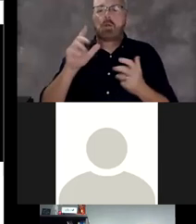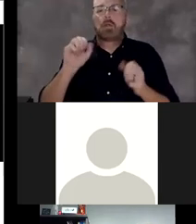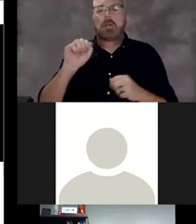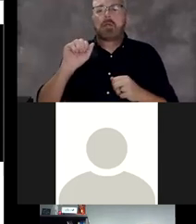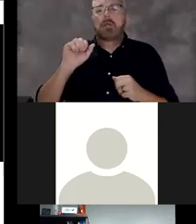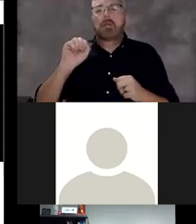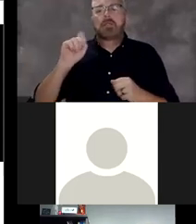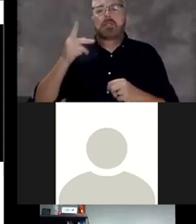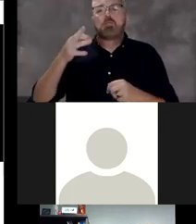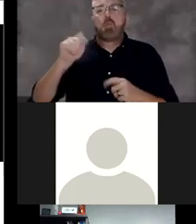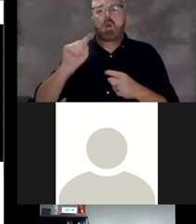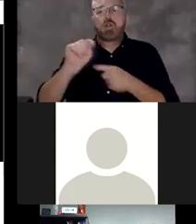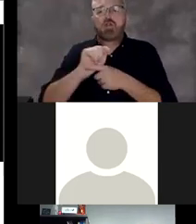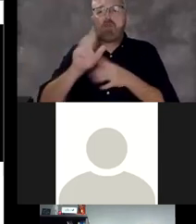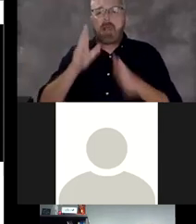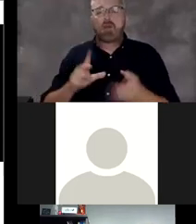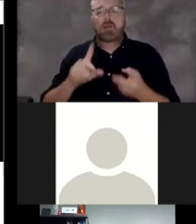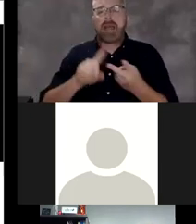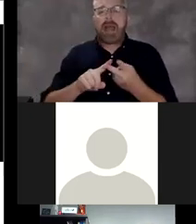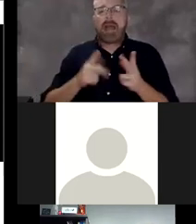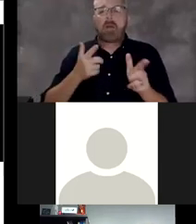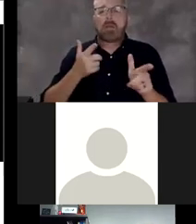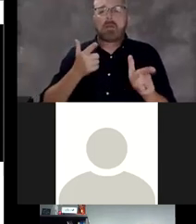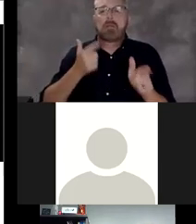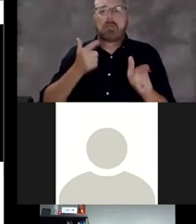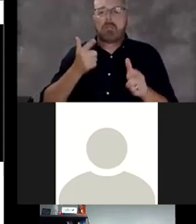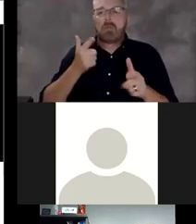INSTRUCTORS. I THINK SOME OF THE HIGH PROFILE